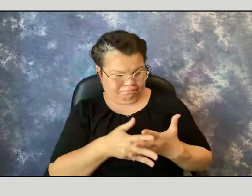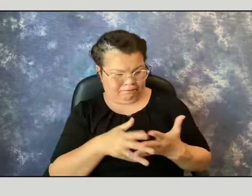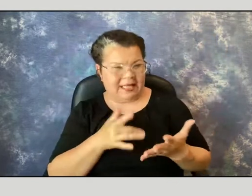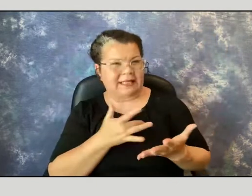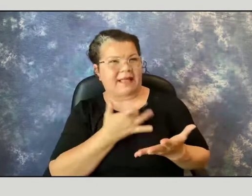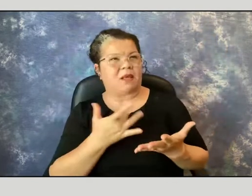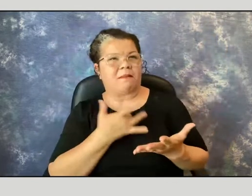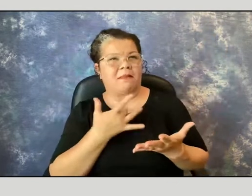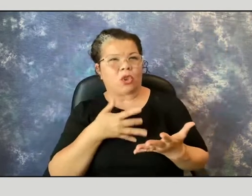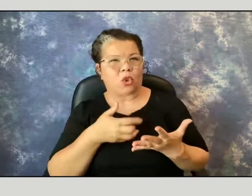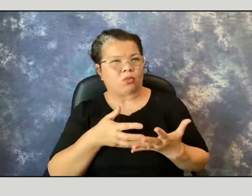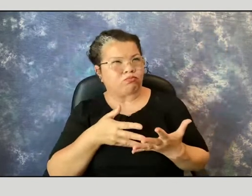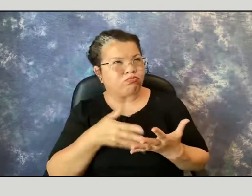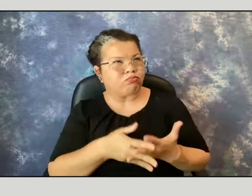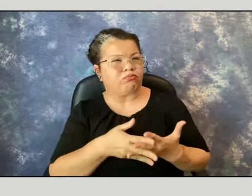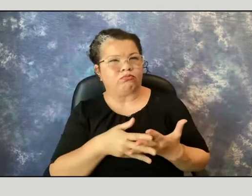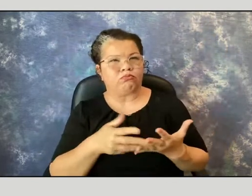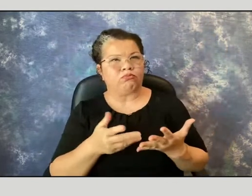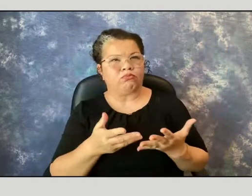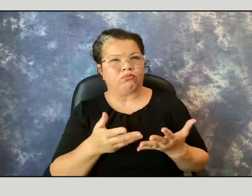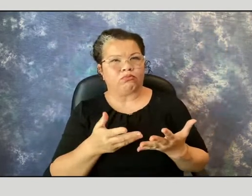How would you encapsulate, to pick one thing.